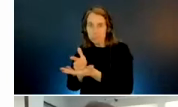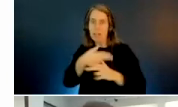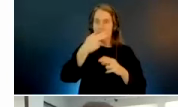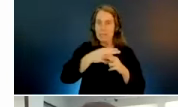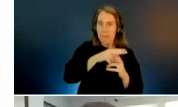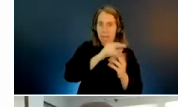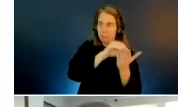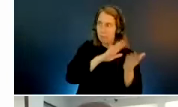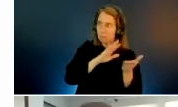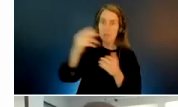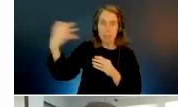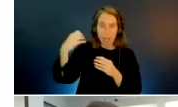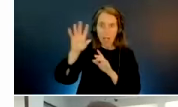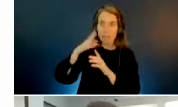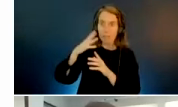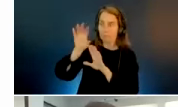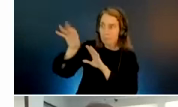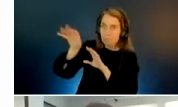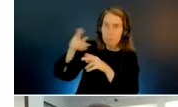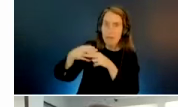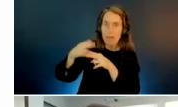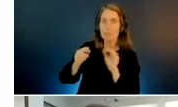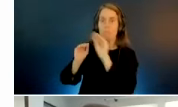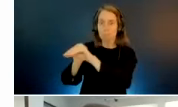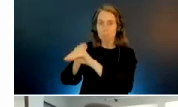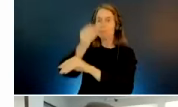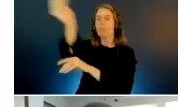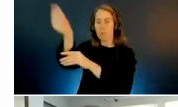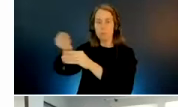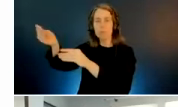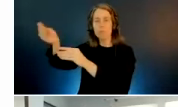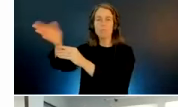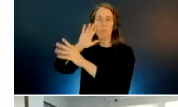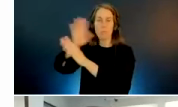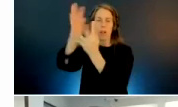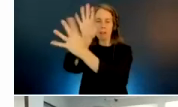curbside gets you kind of a spot in line so please you know when you're making your voting plan